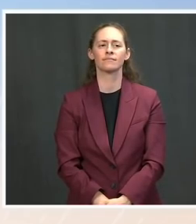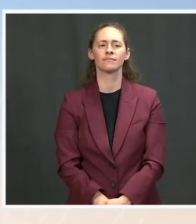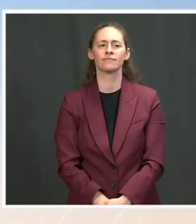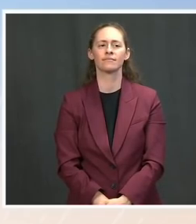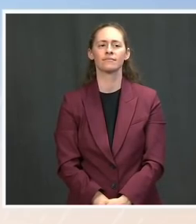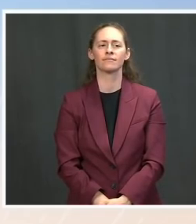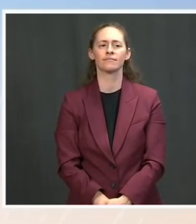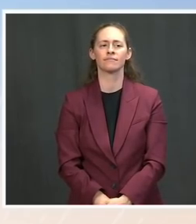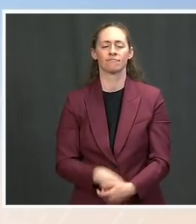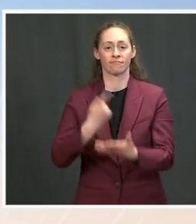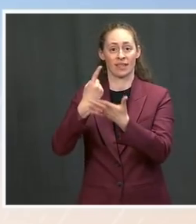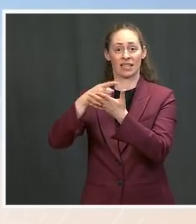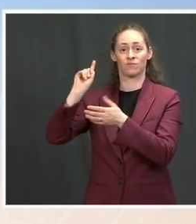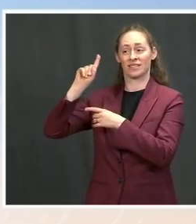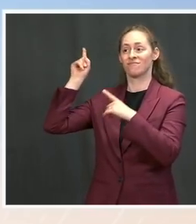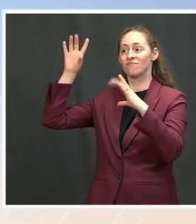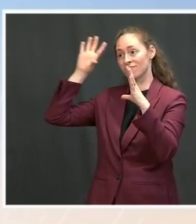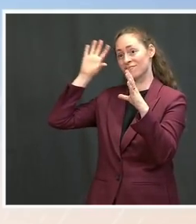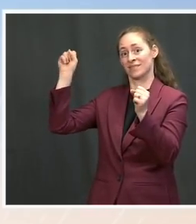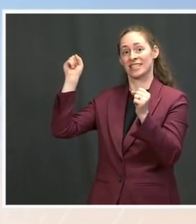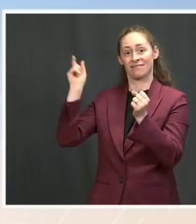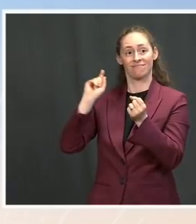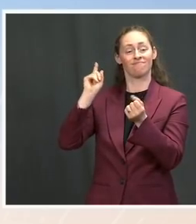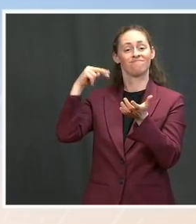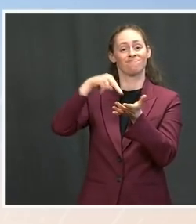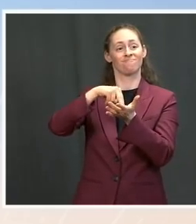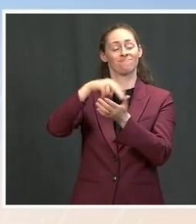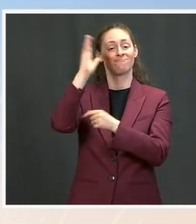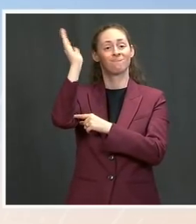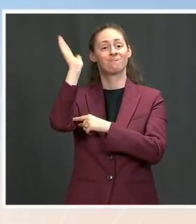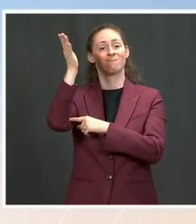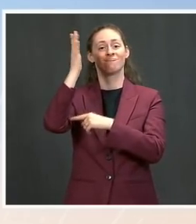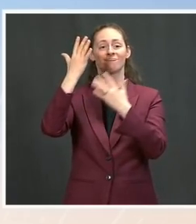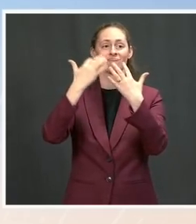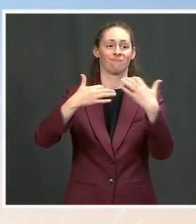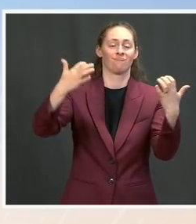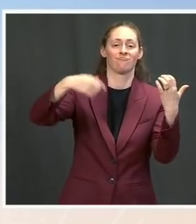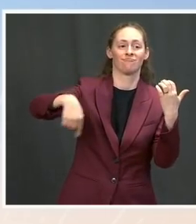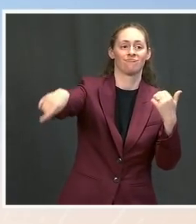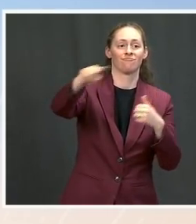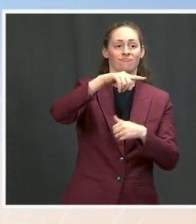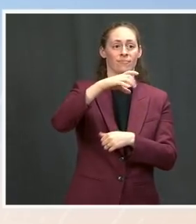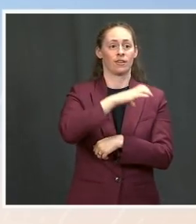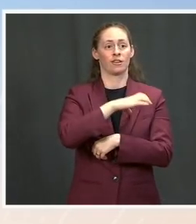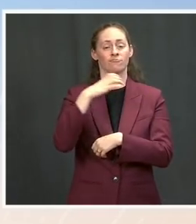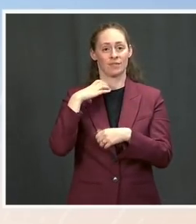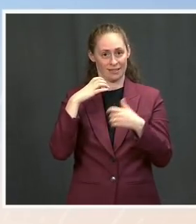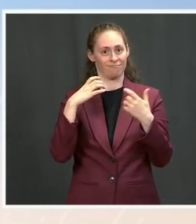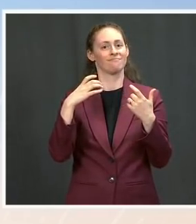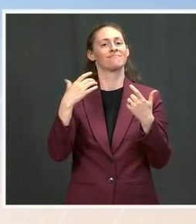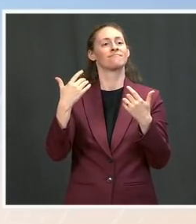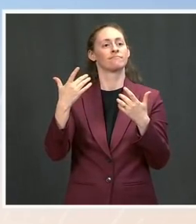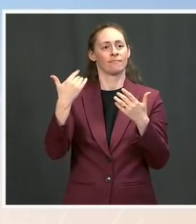He told transgender youth he has their backs. And the President made these remarks in the context of states